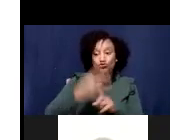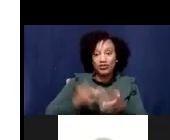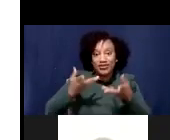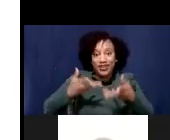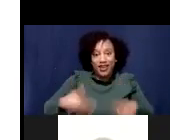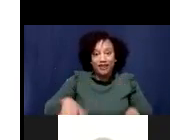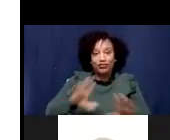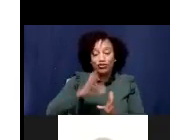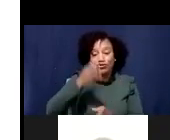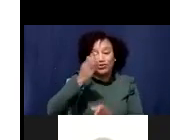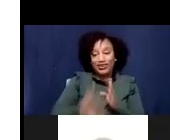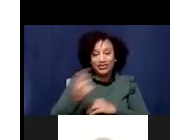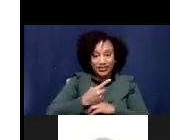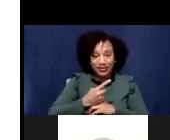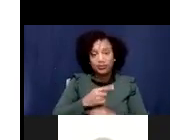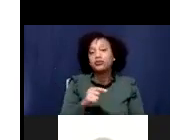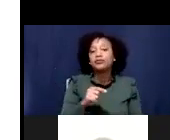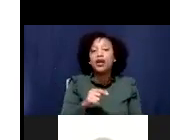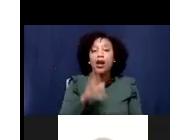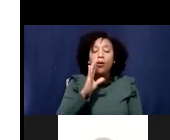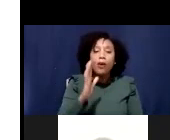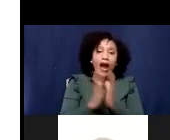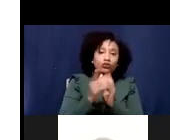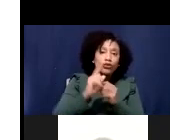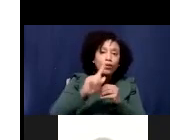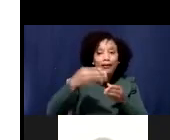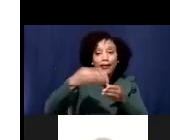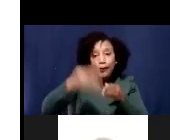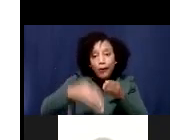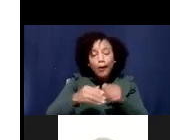that will ask you about outcomes, your evaluations,